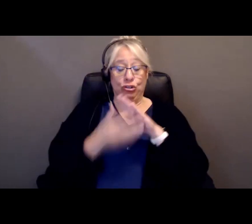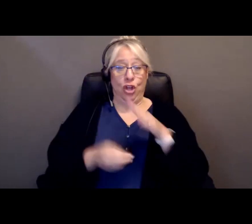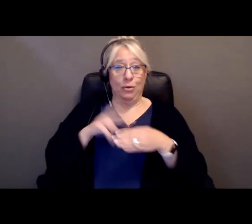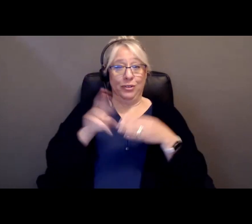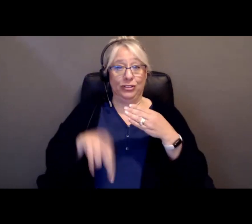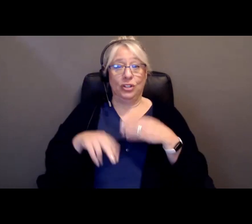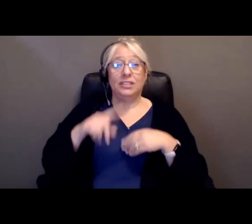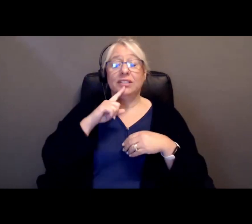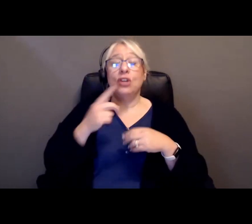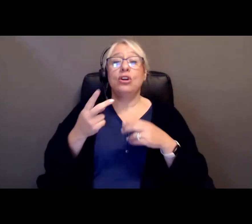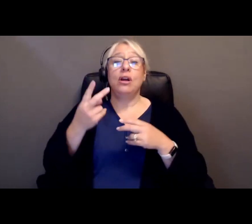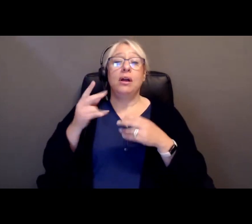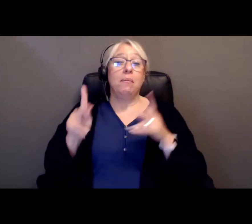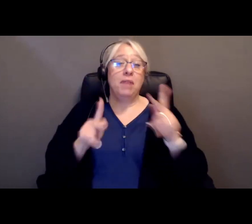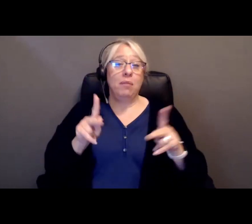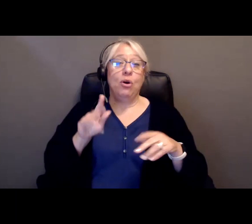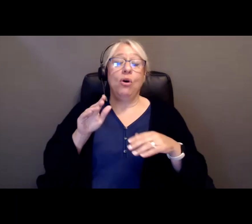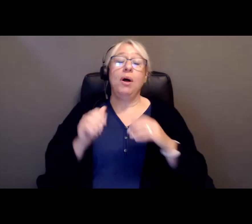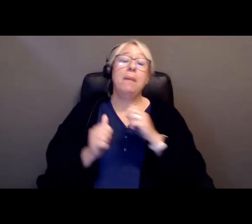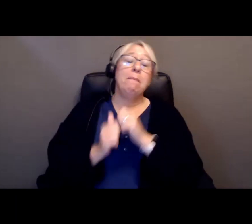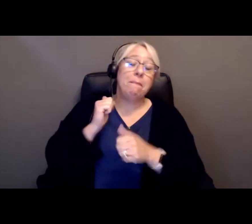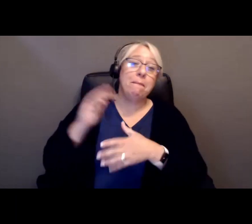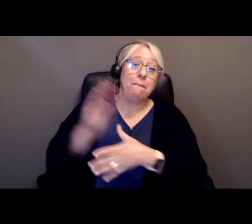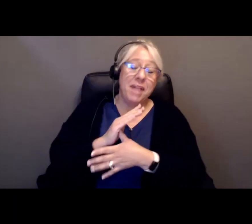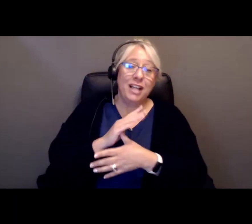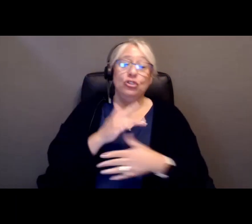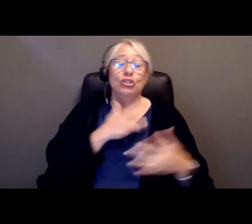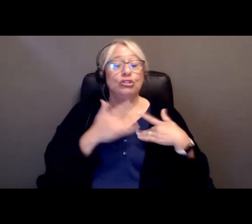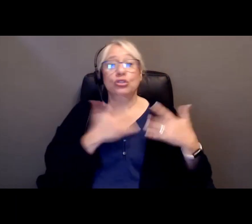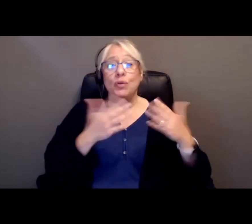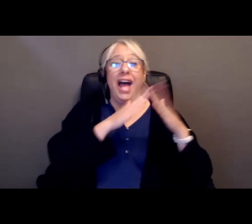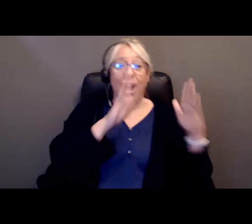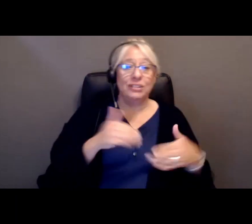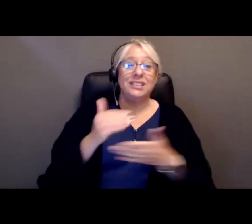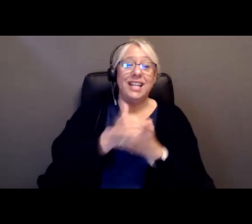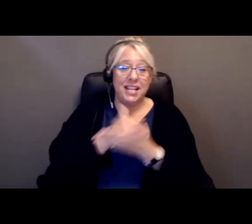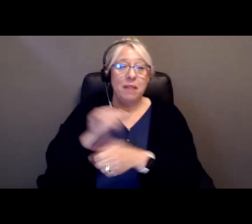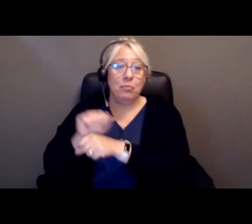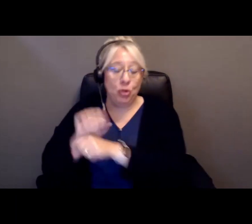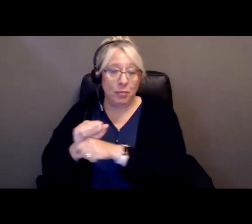major concerns were housing and income and employment. Three major concerns that people had.